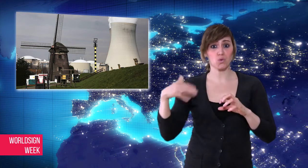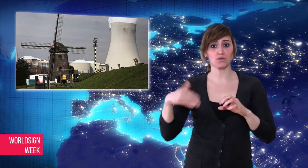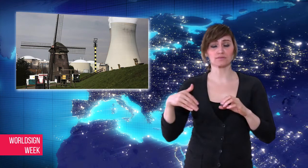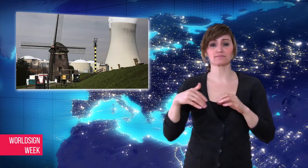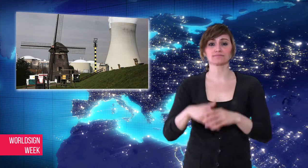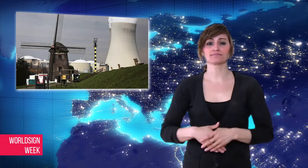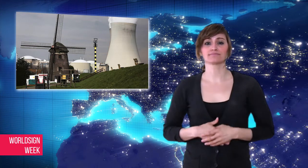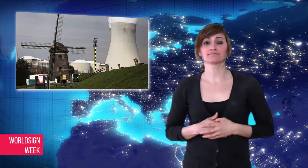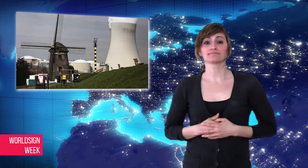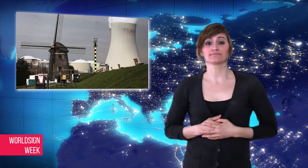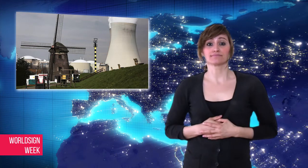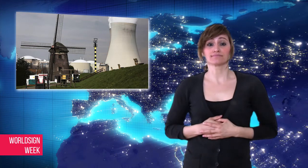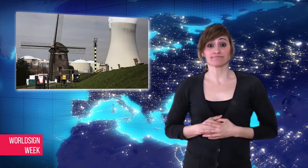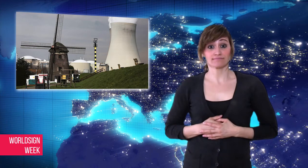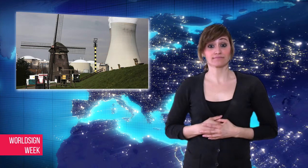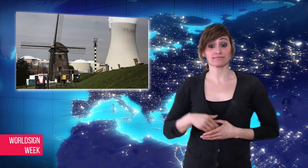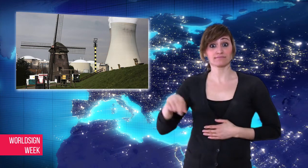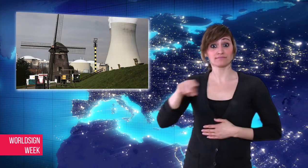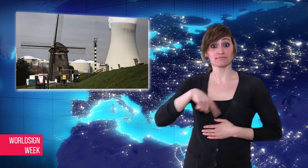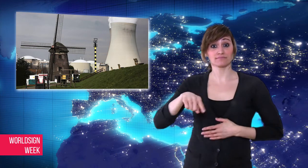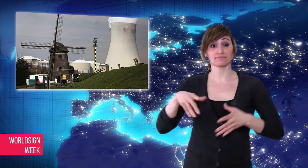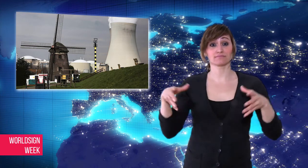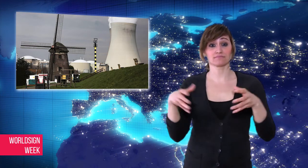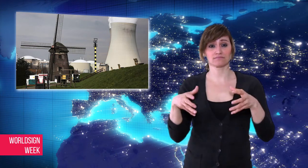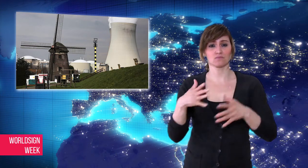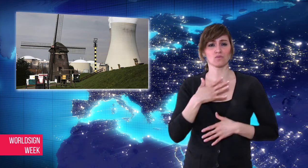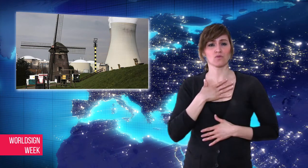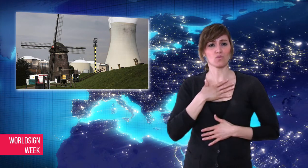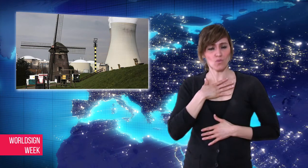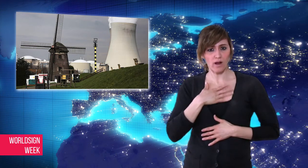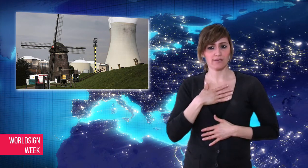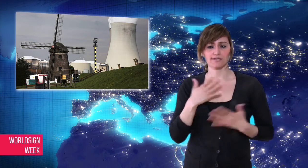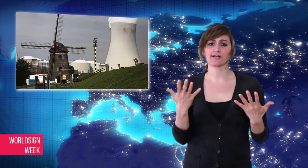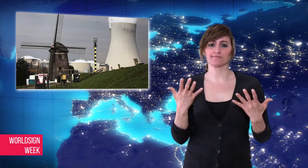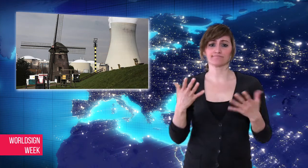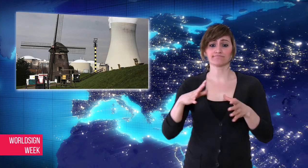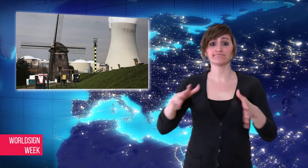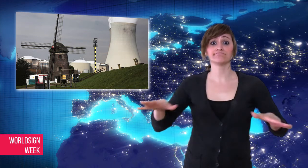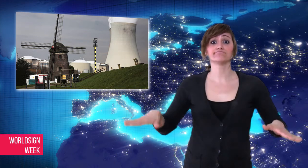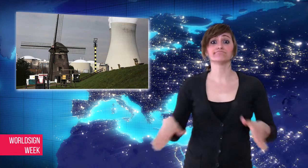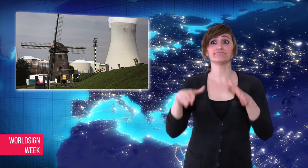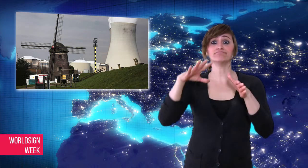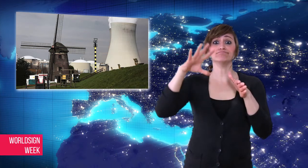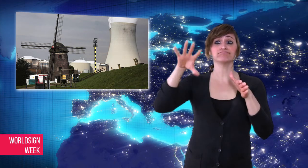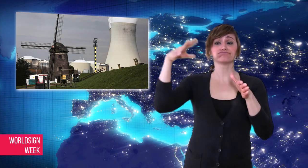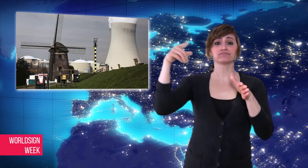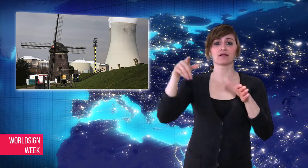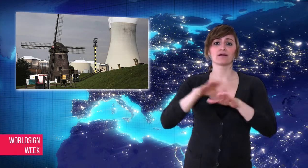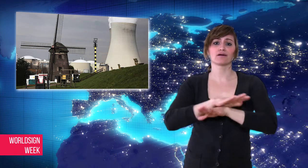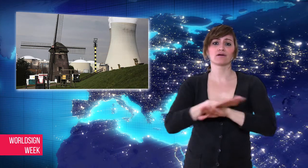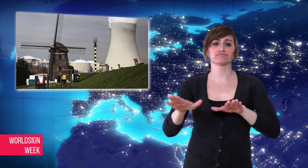do not get any funding from the state